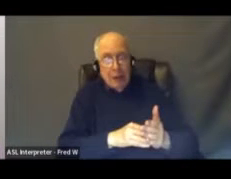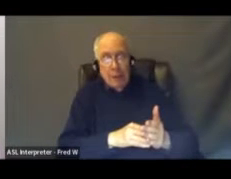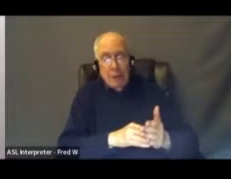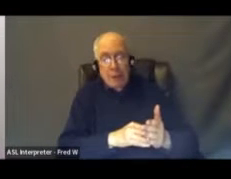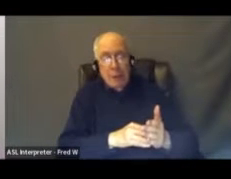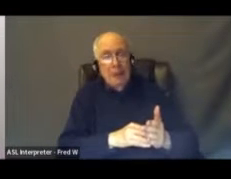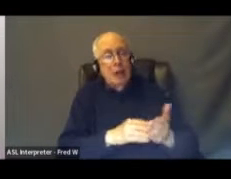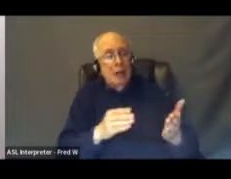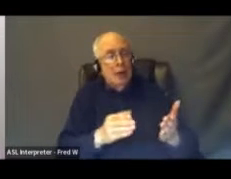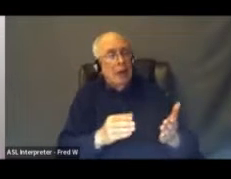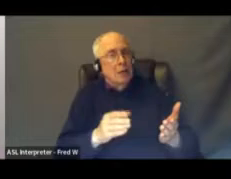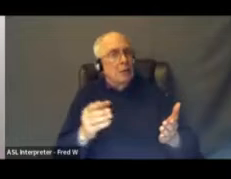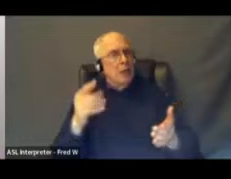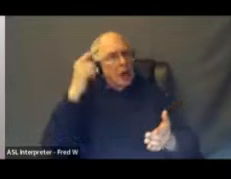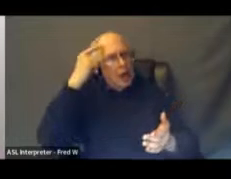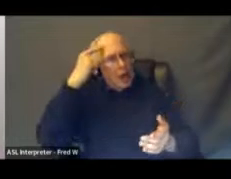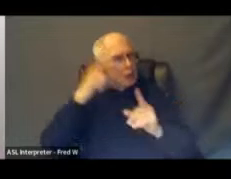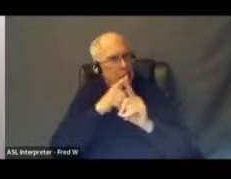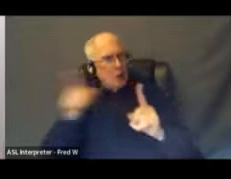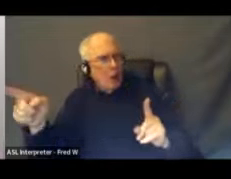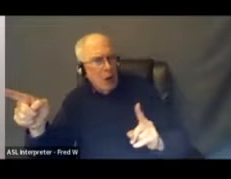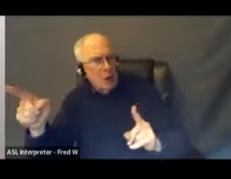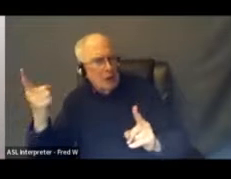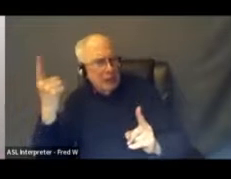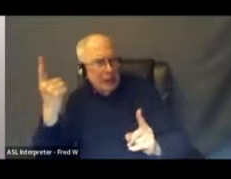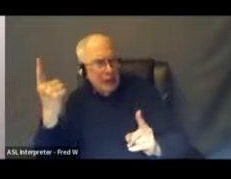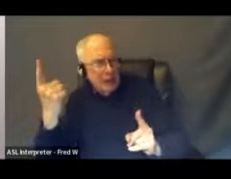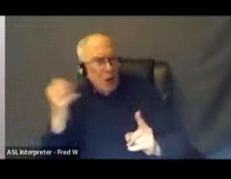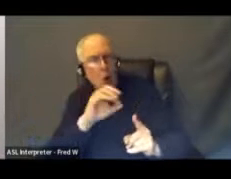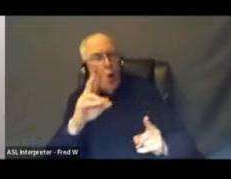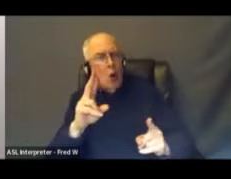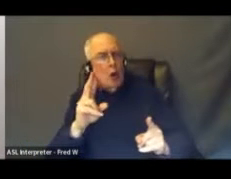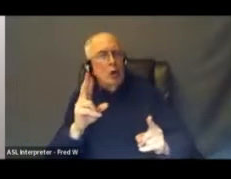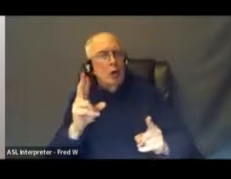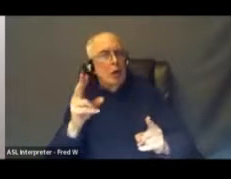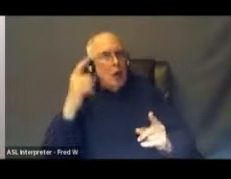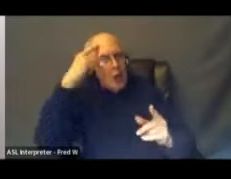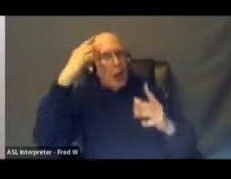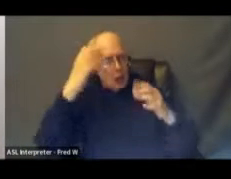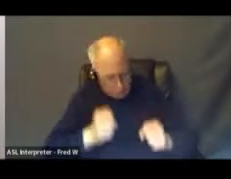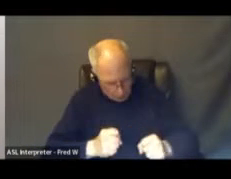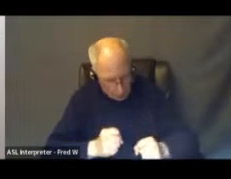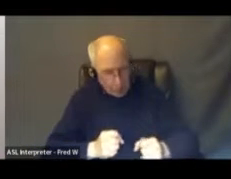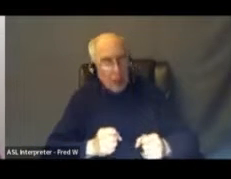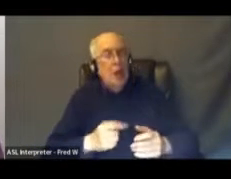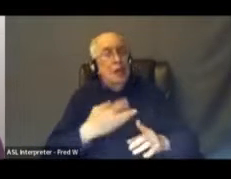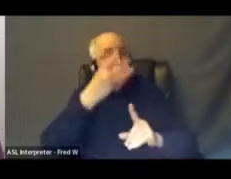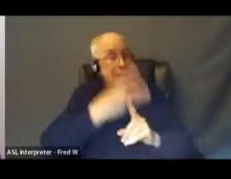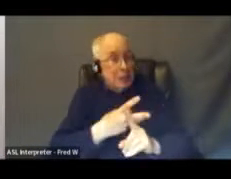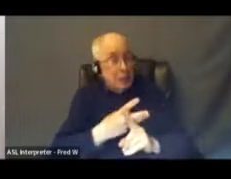altered state of consciousness or loss of state of consciousness repeated within six months. I call this compound